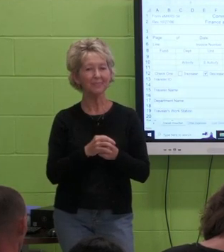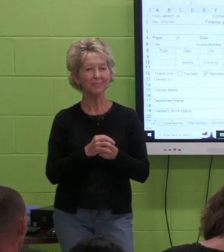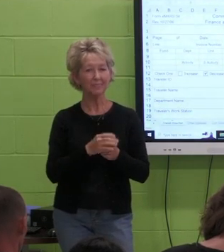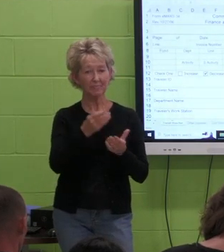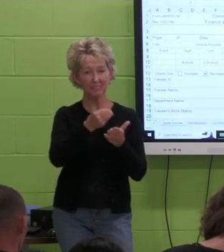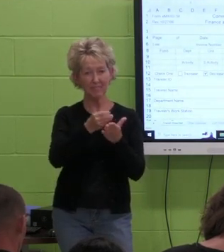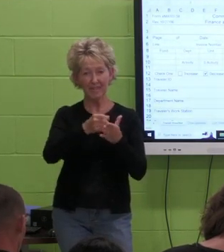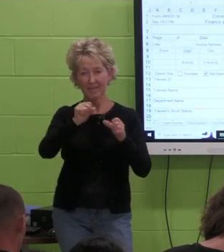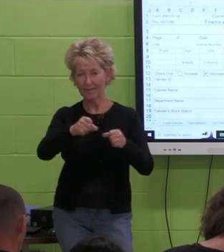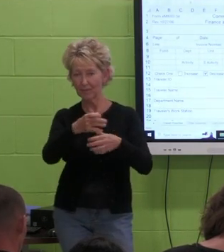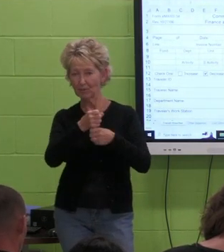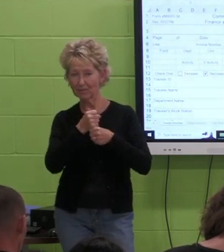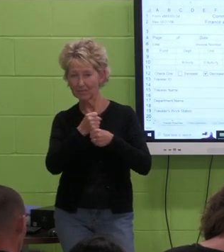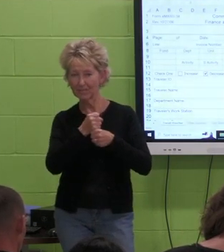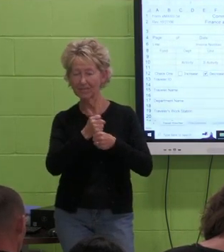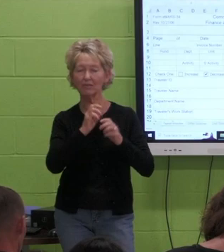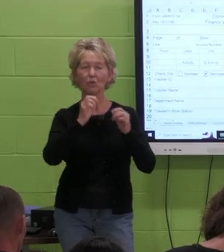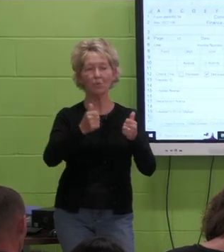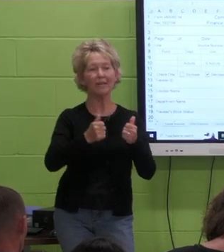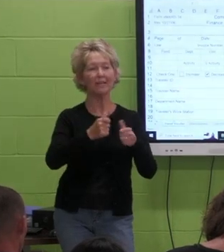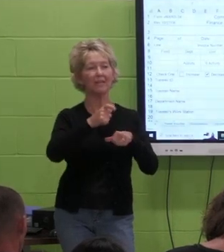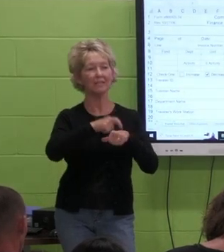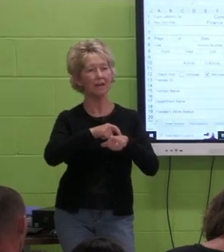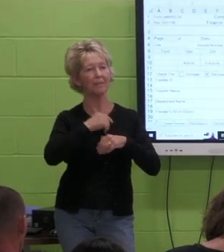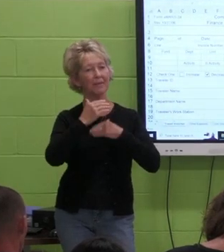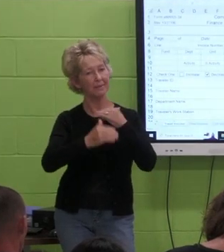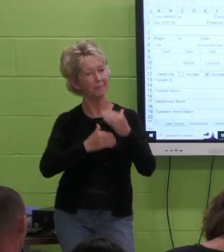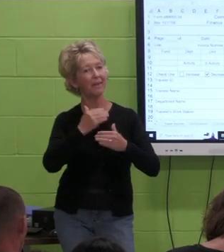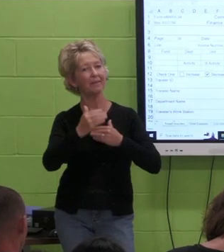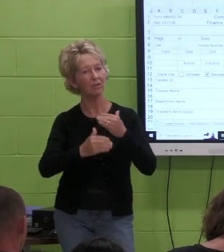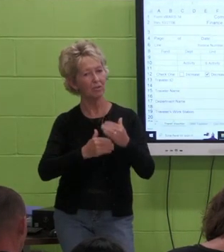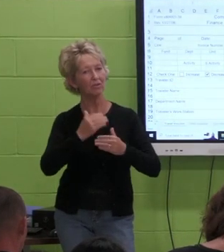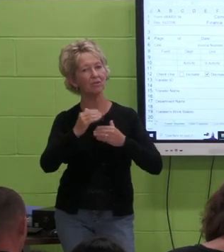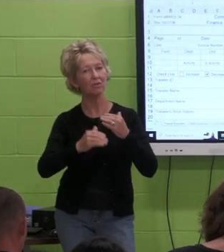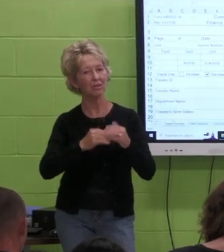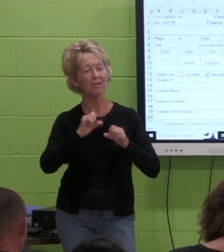can be received in a quick and timely manner so that you can you can do what you need to do to